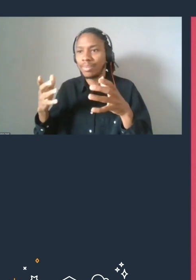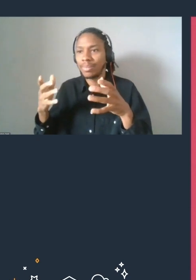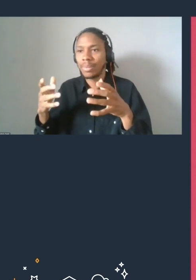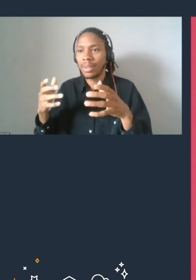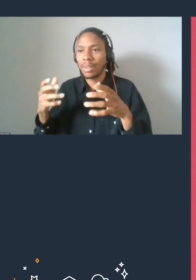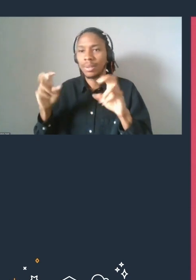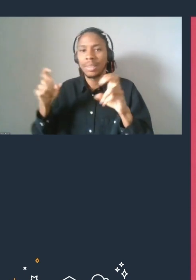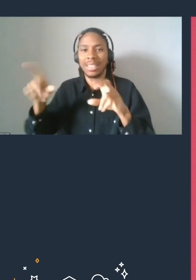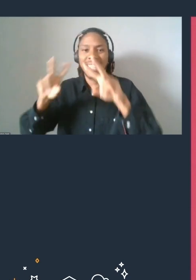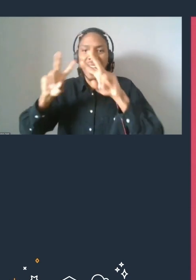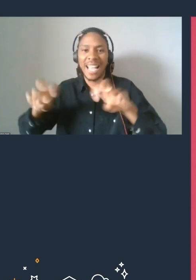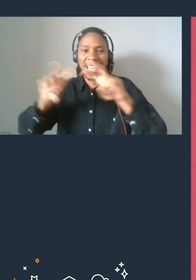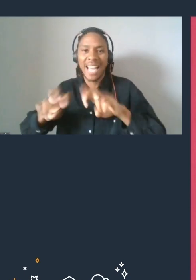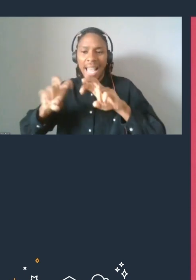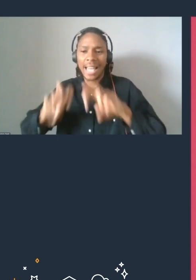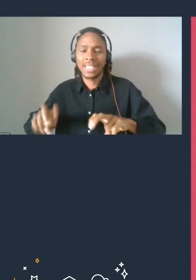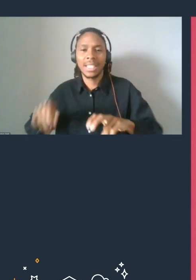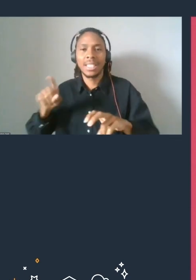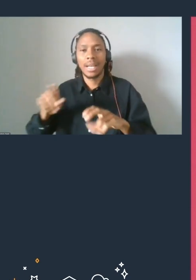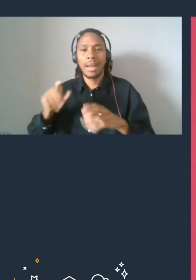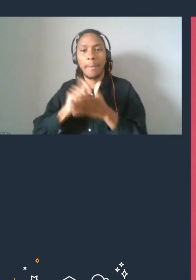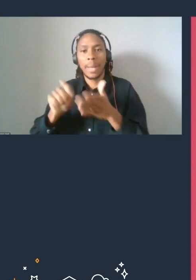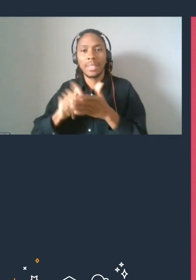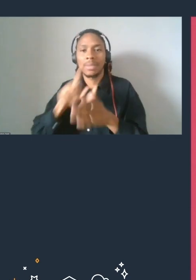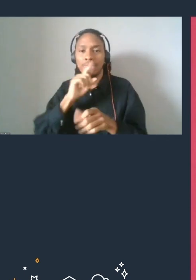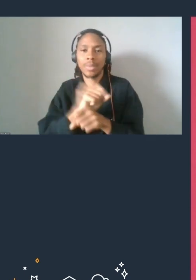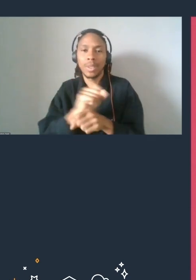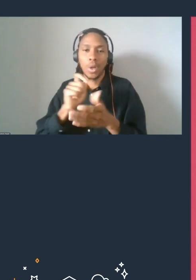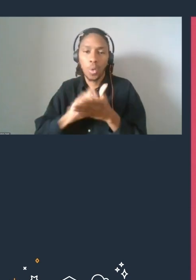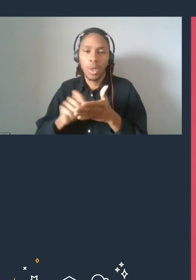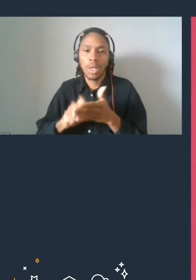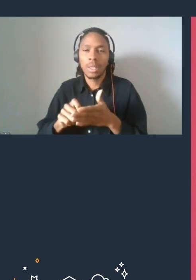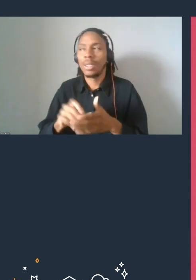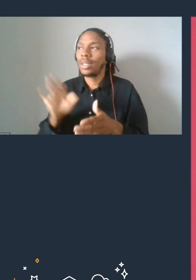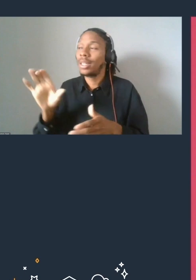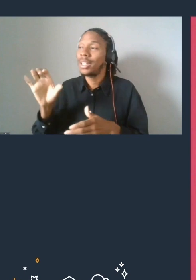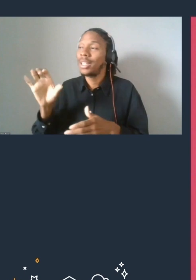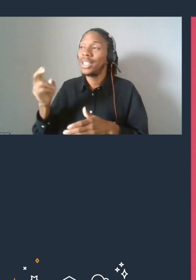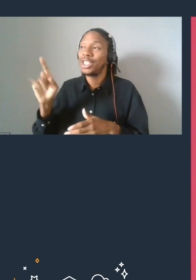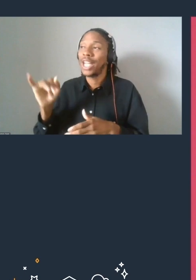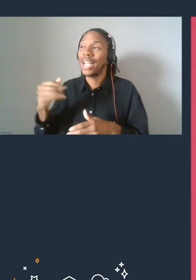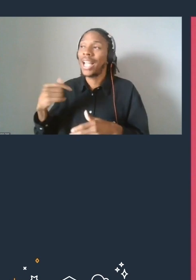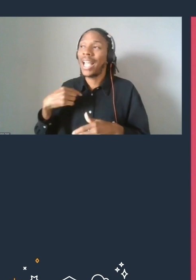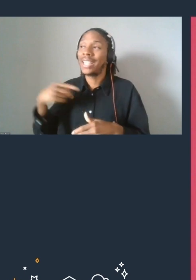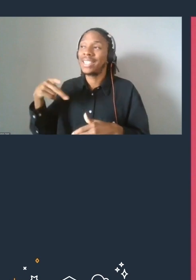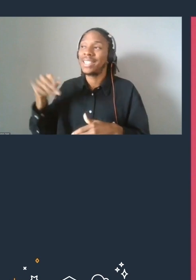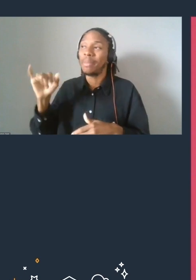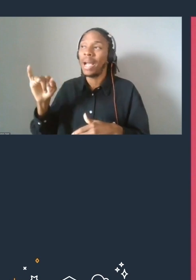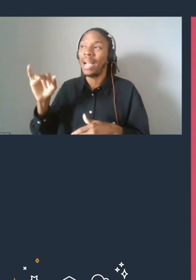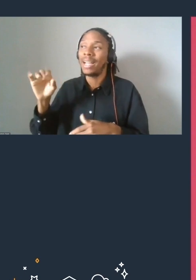of the policy that's been written. Now, of course, Shakhi, it's Pi Day and I have a very important question for you.